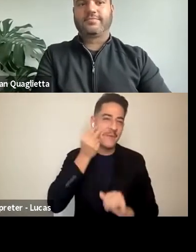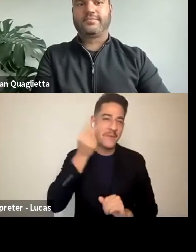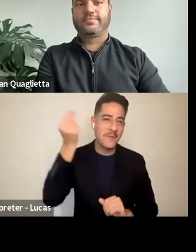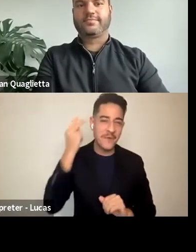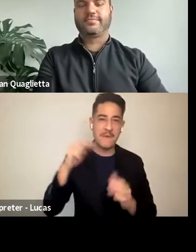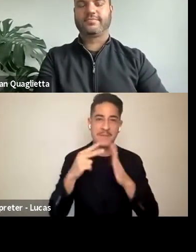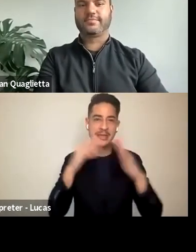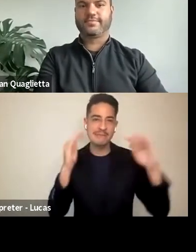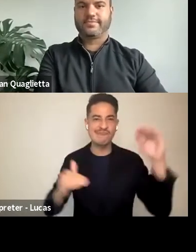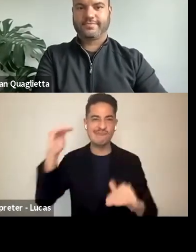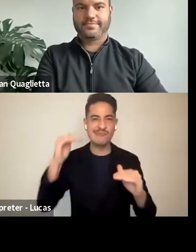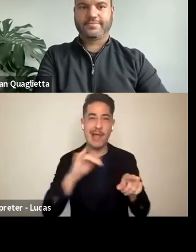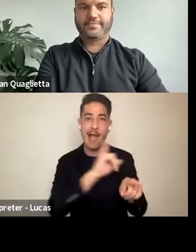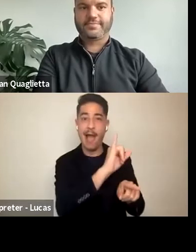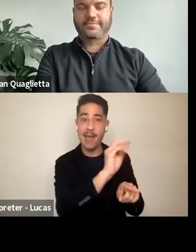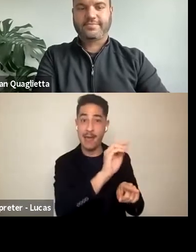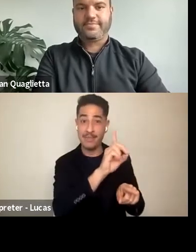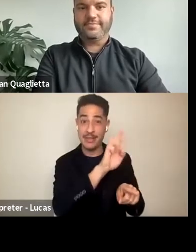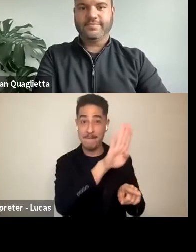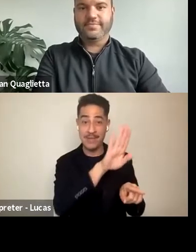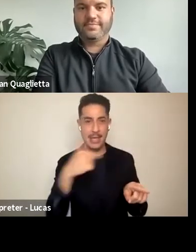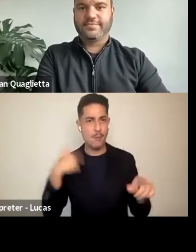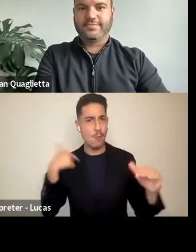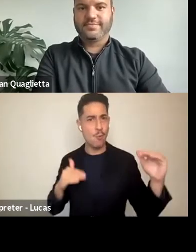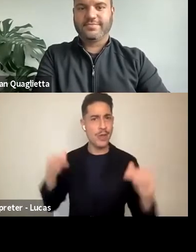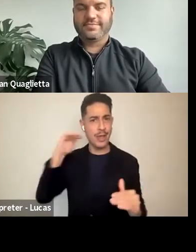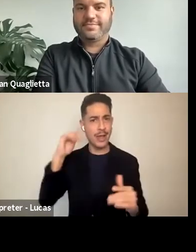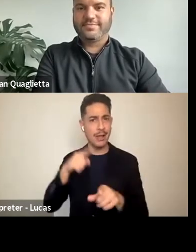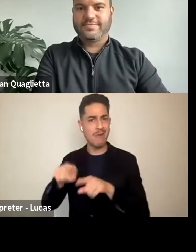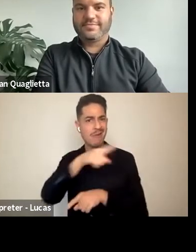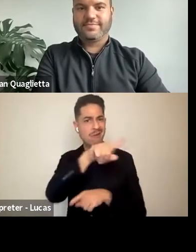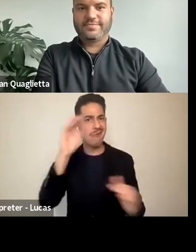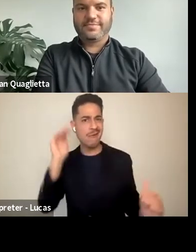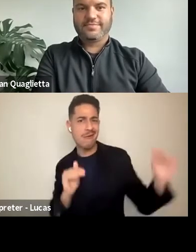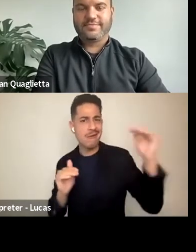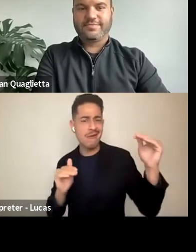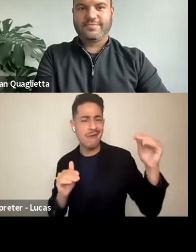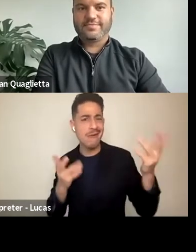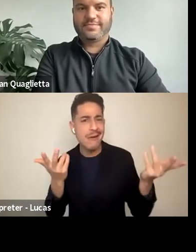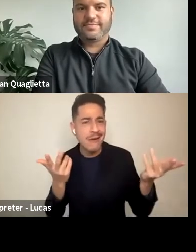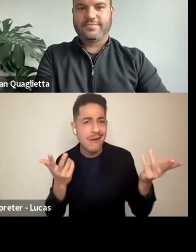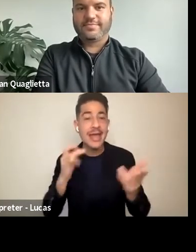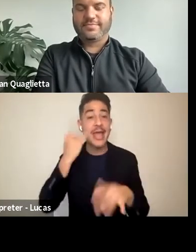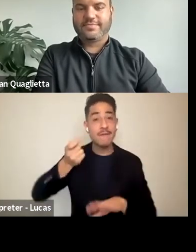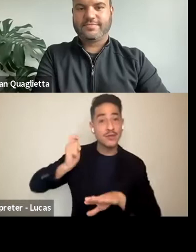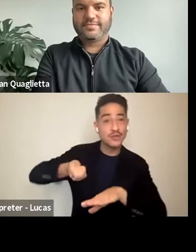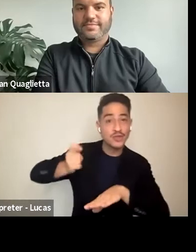I remember where the authoritative source and then when a judge goes away and we're instructed to remove the page,